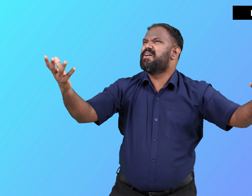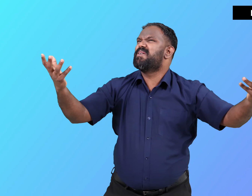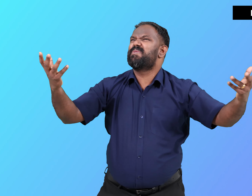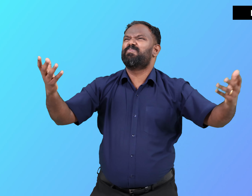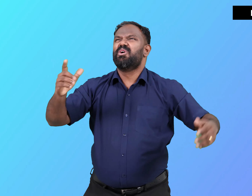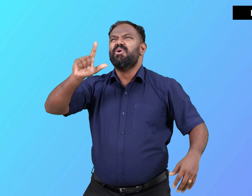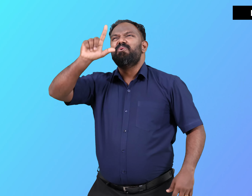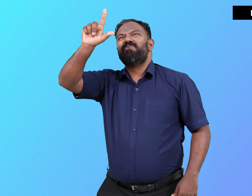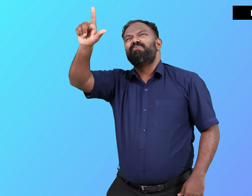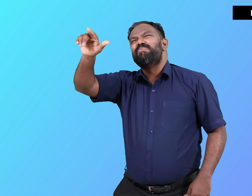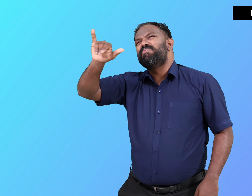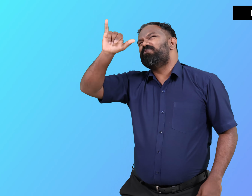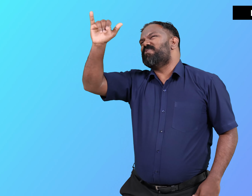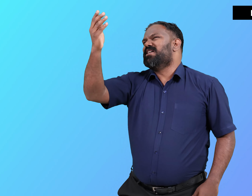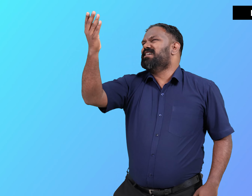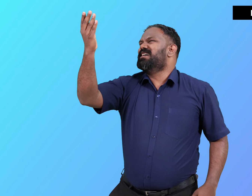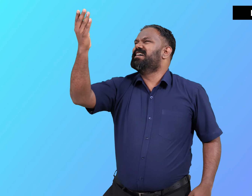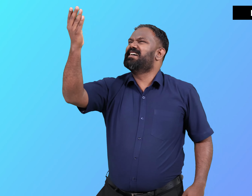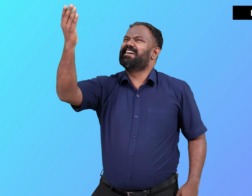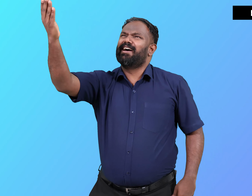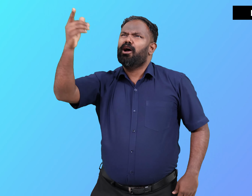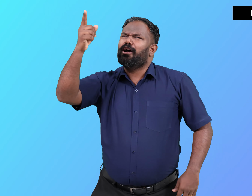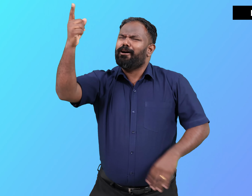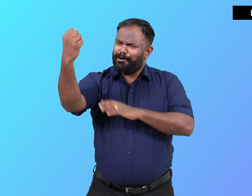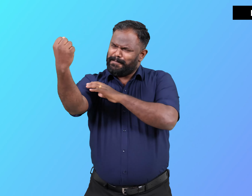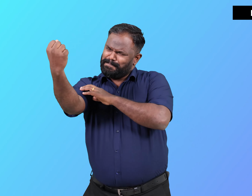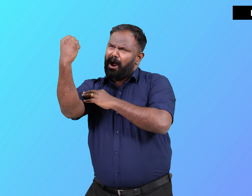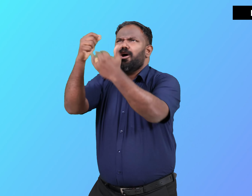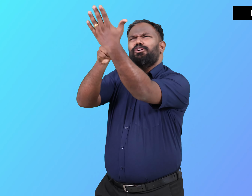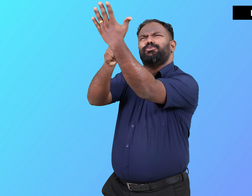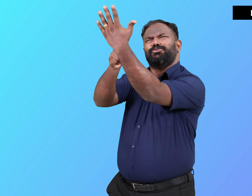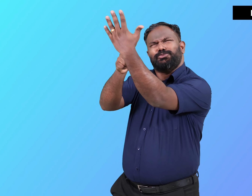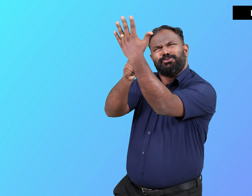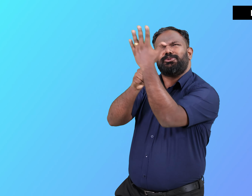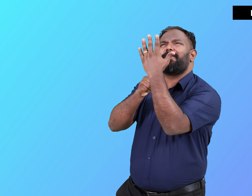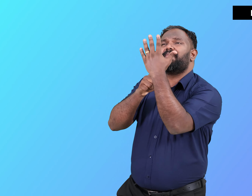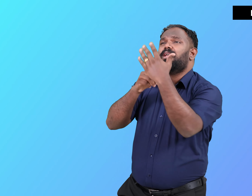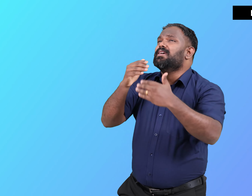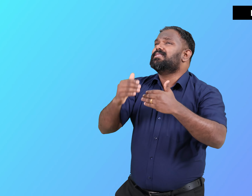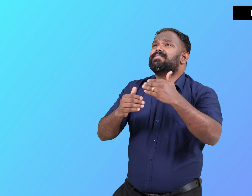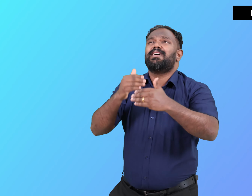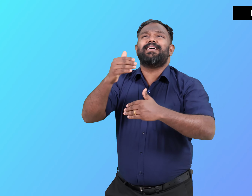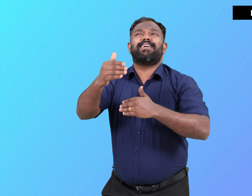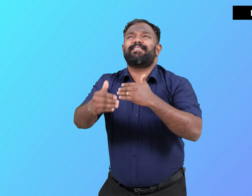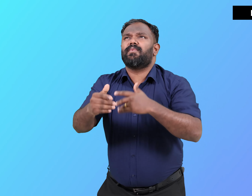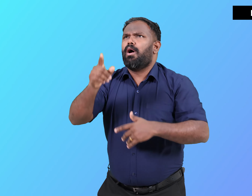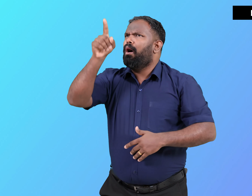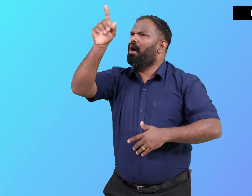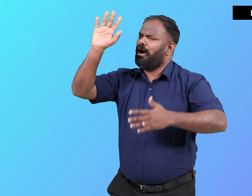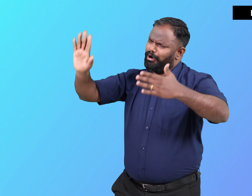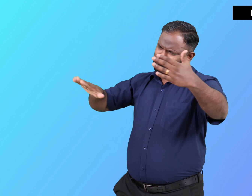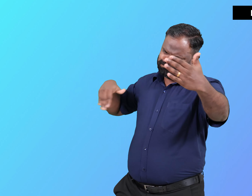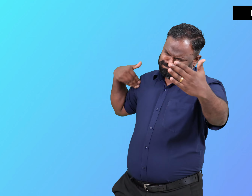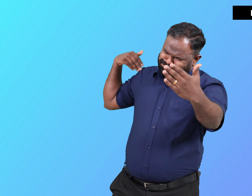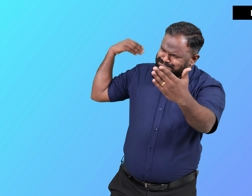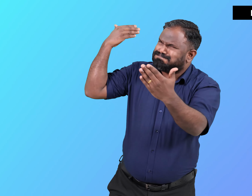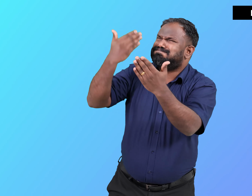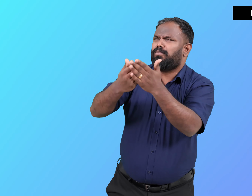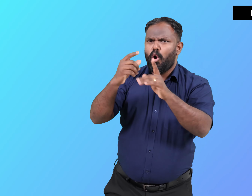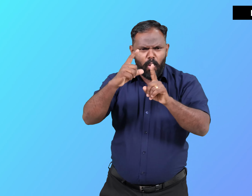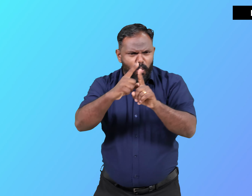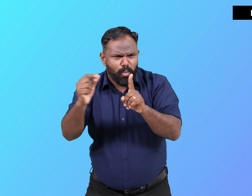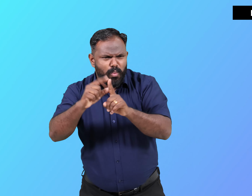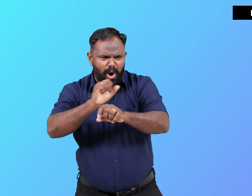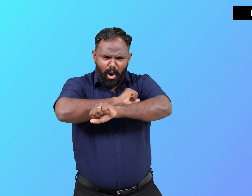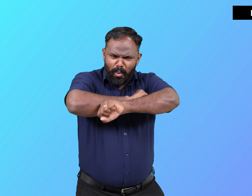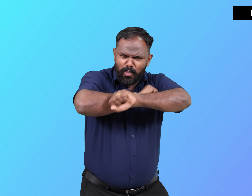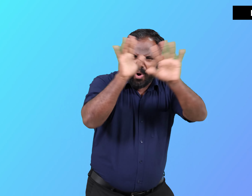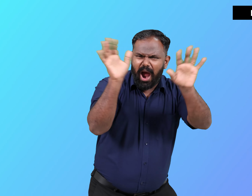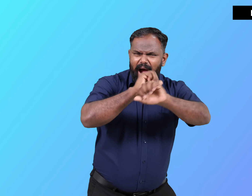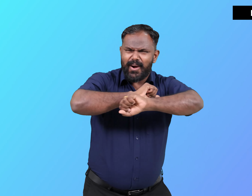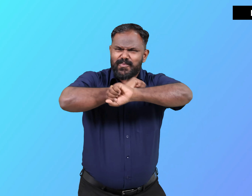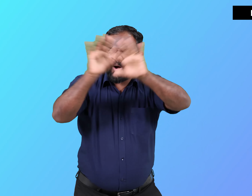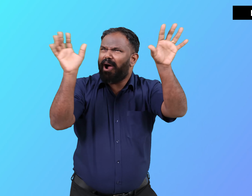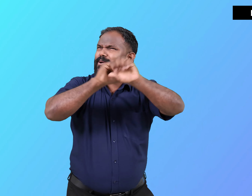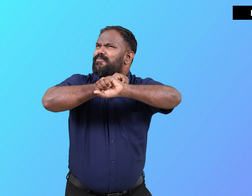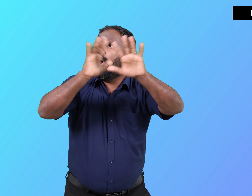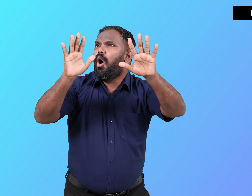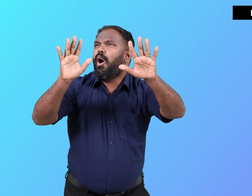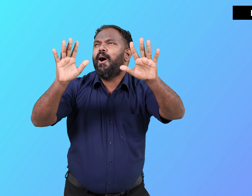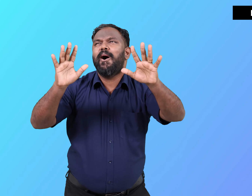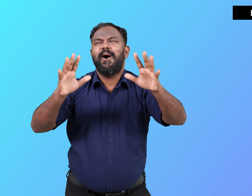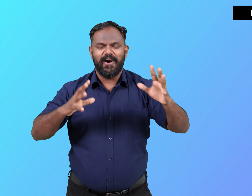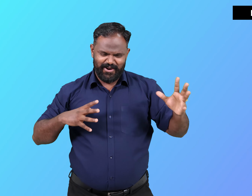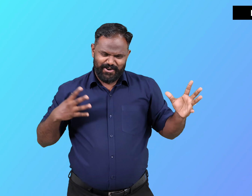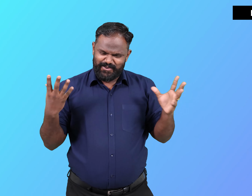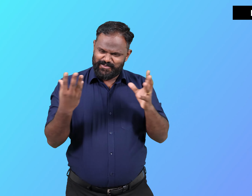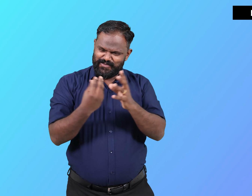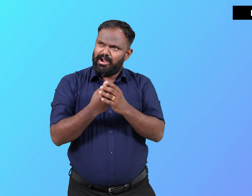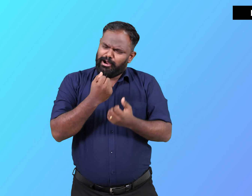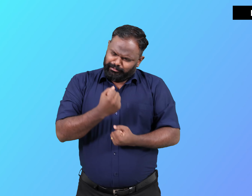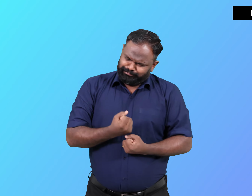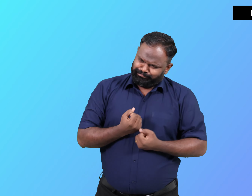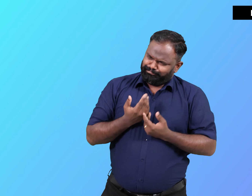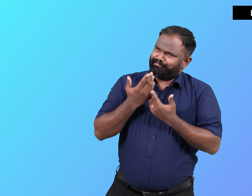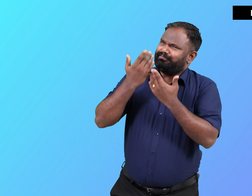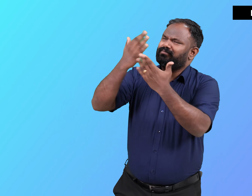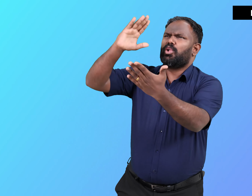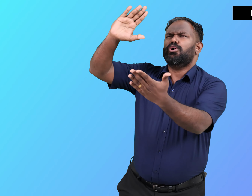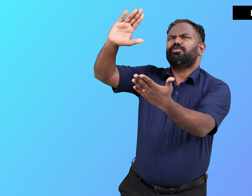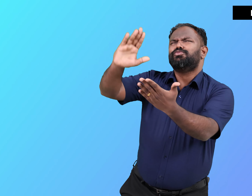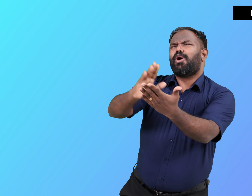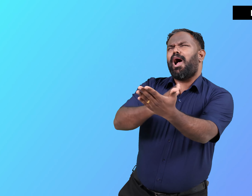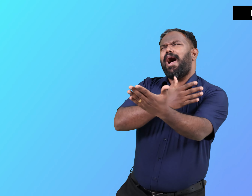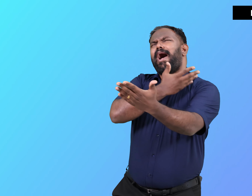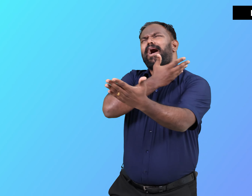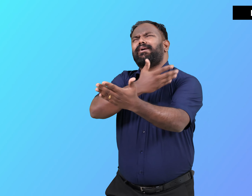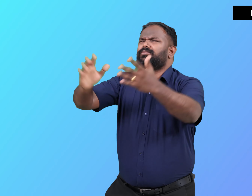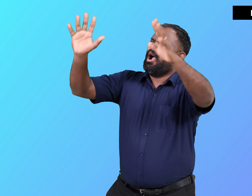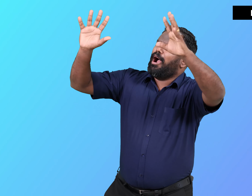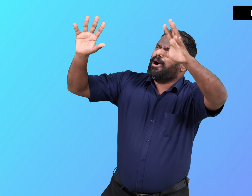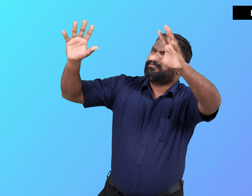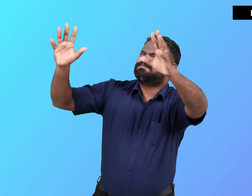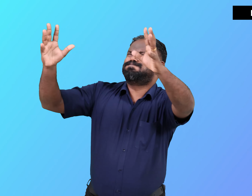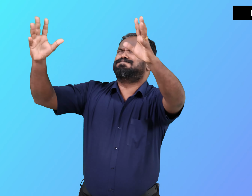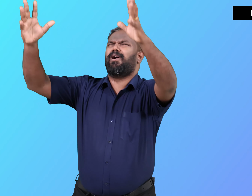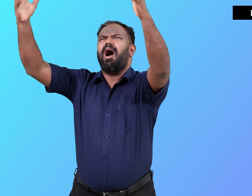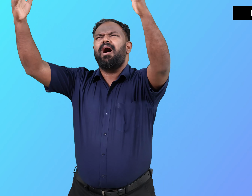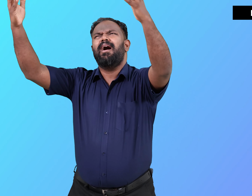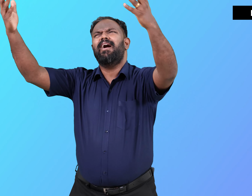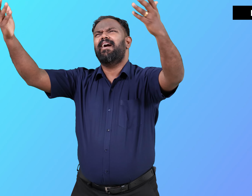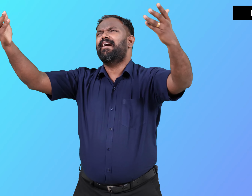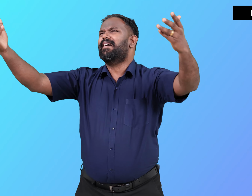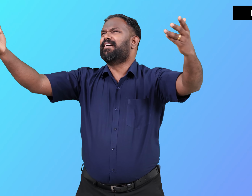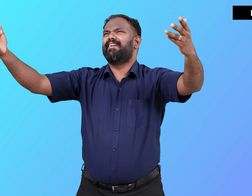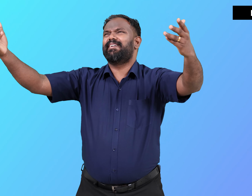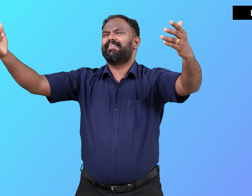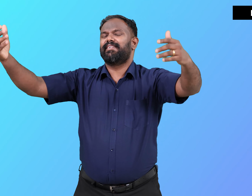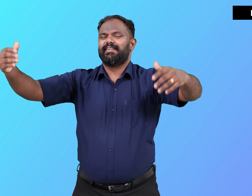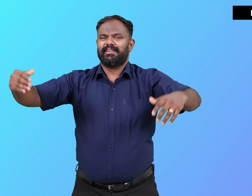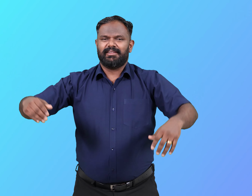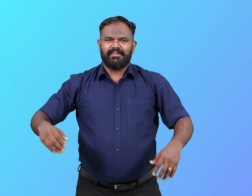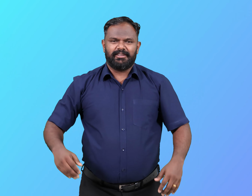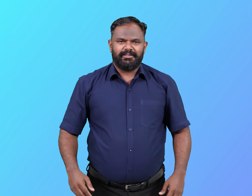LORD, rise up and show your strength. We sing and play songs about your power! For the music director: to the tune “The Deer of Dawn”. A psalm of David.